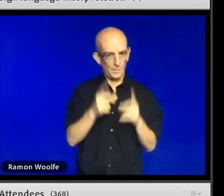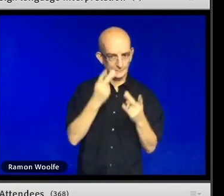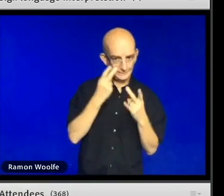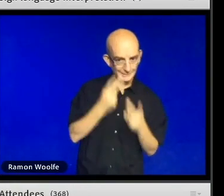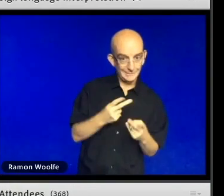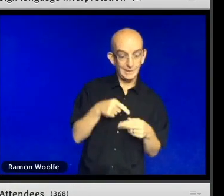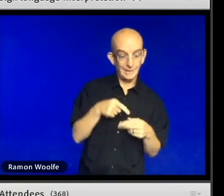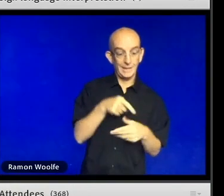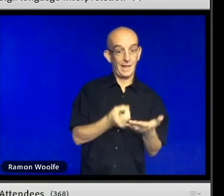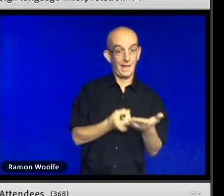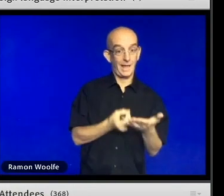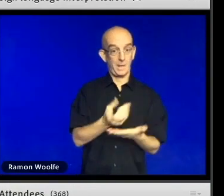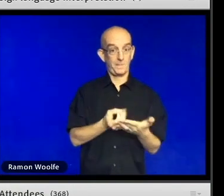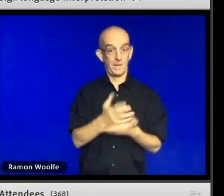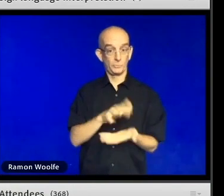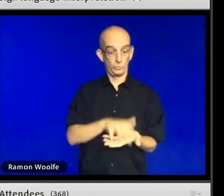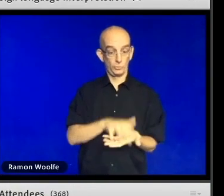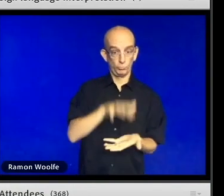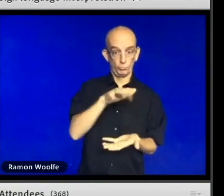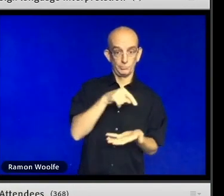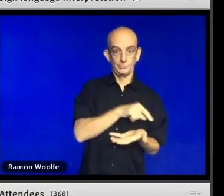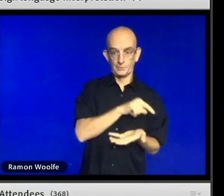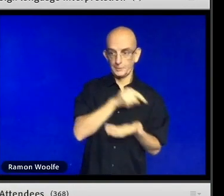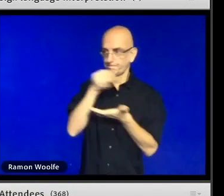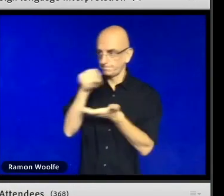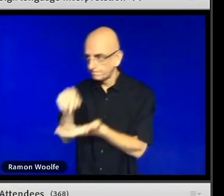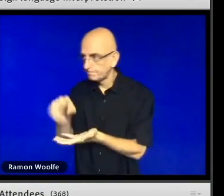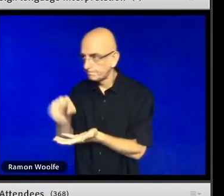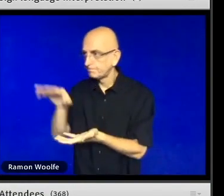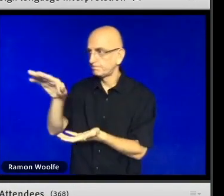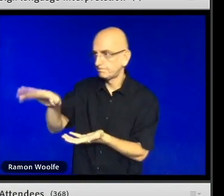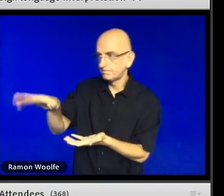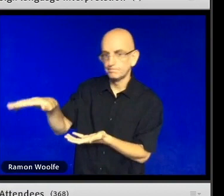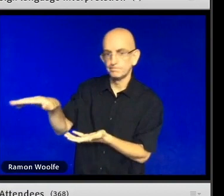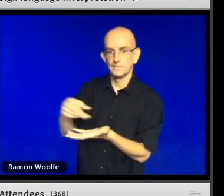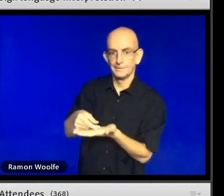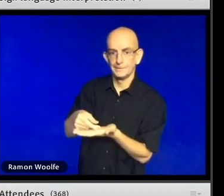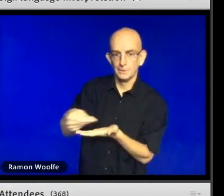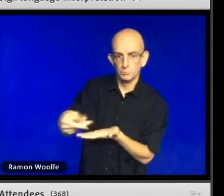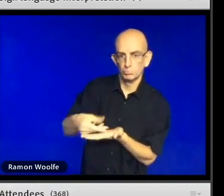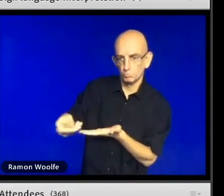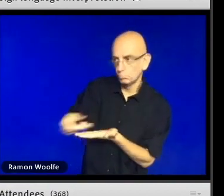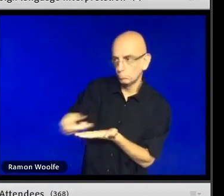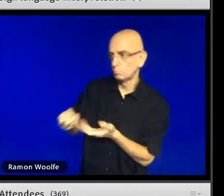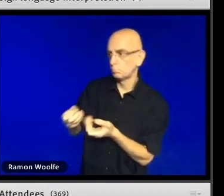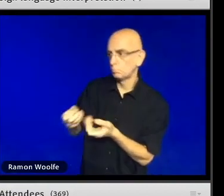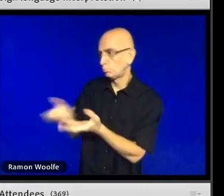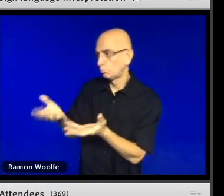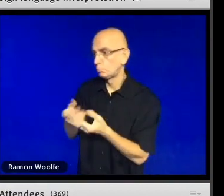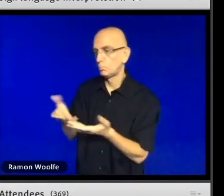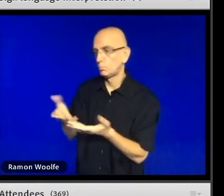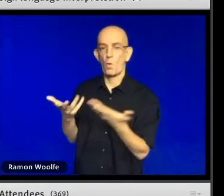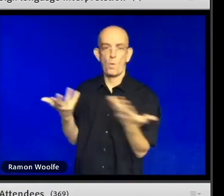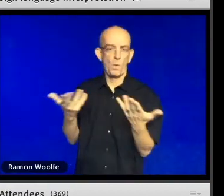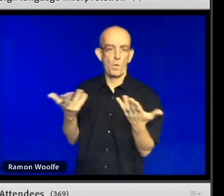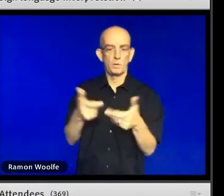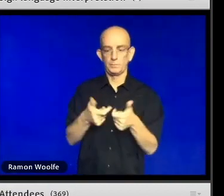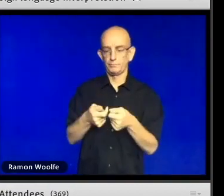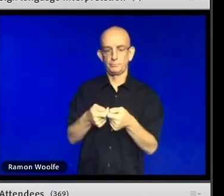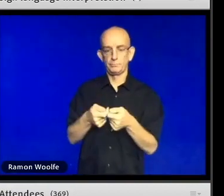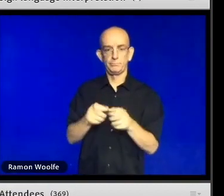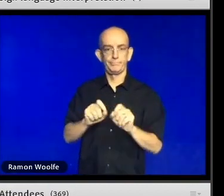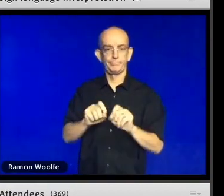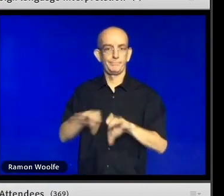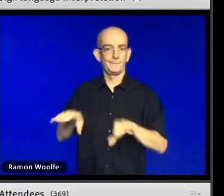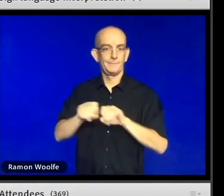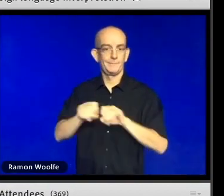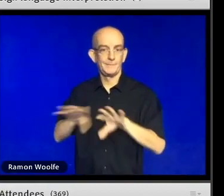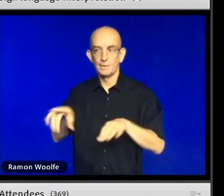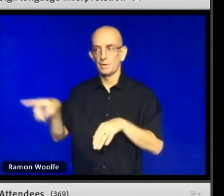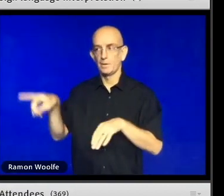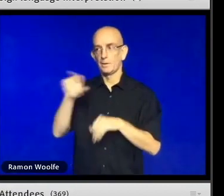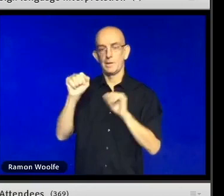recently been produced in an easy to read version. You can please tell us briefly about